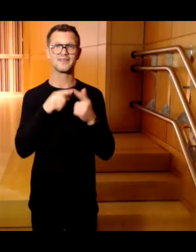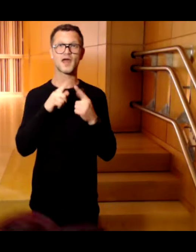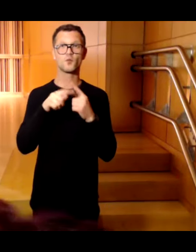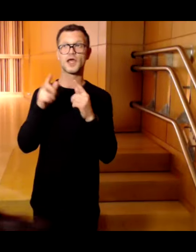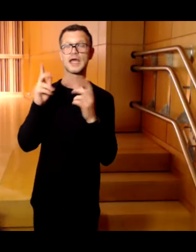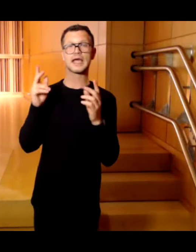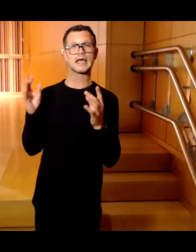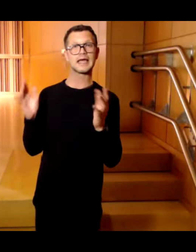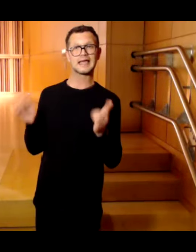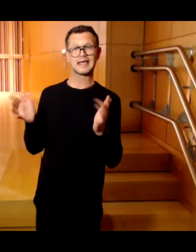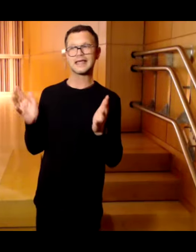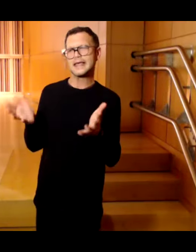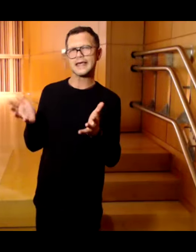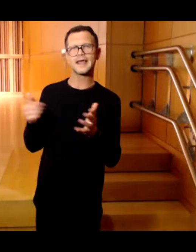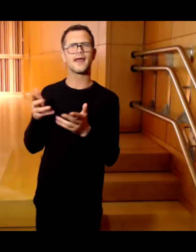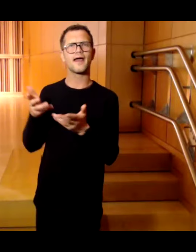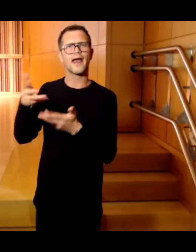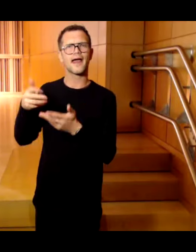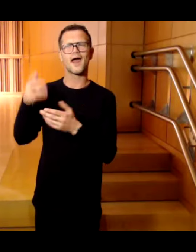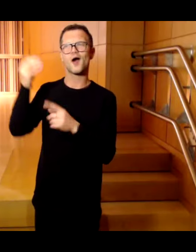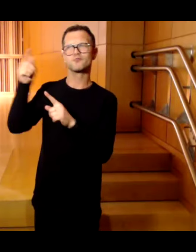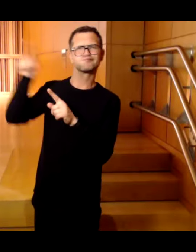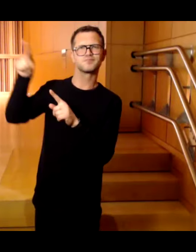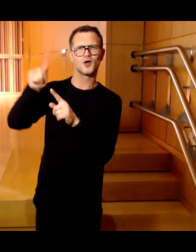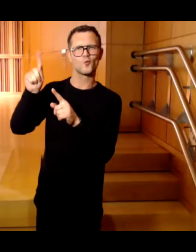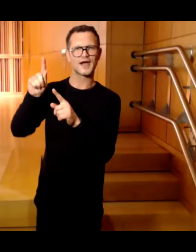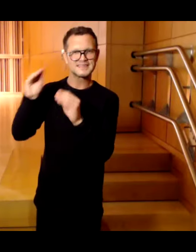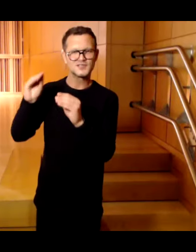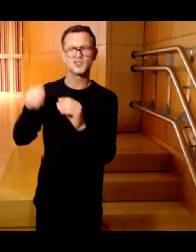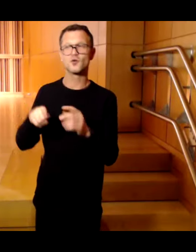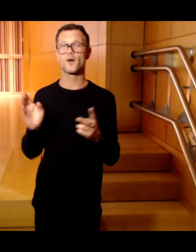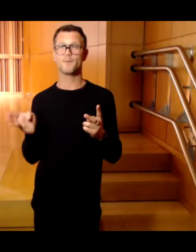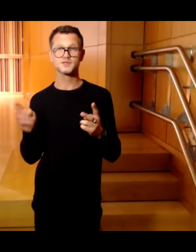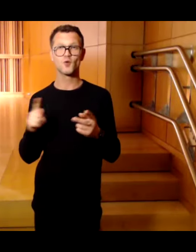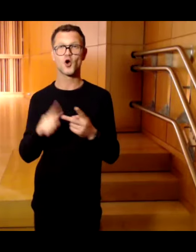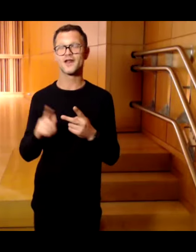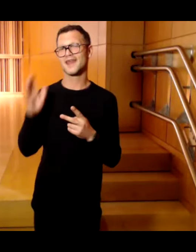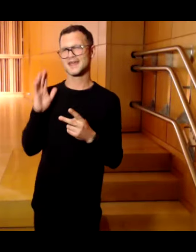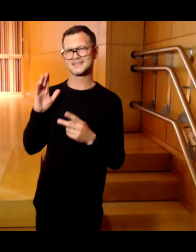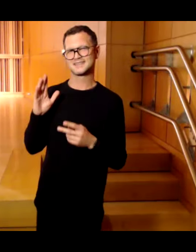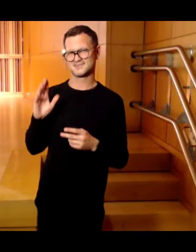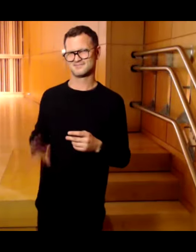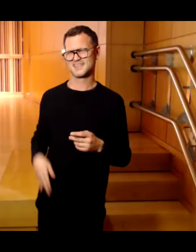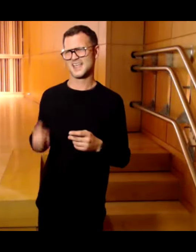Where he was teaching, or Baltimore, where he and his then-canine companion, Trixie, and I think I got this right, I think Trixie.